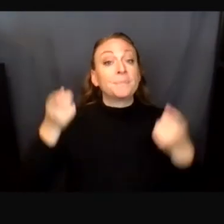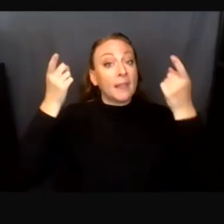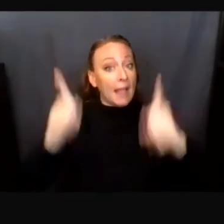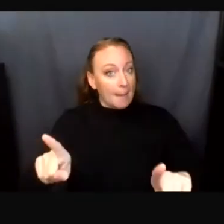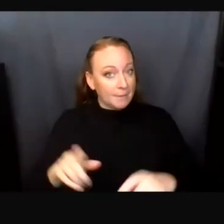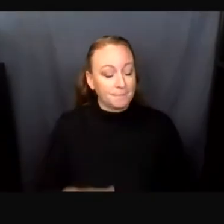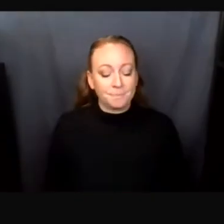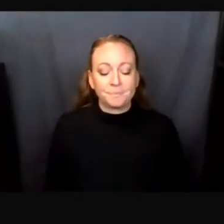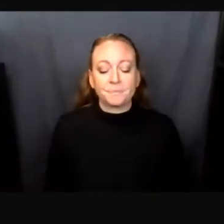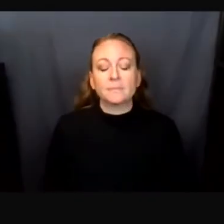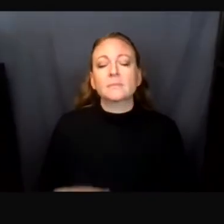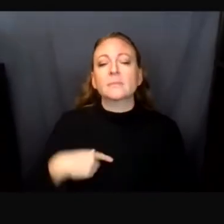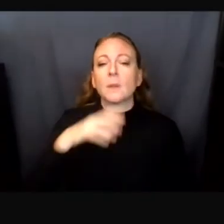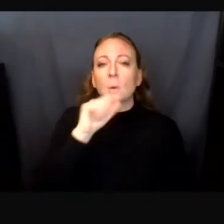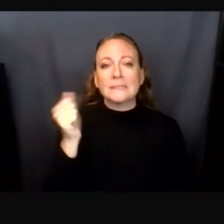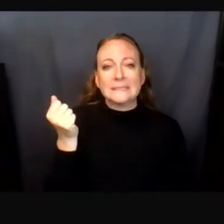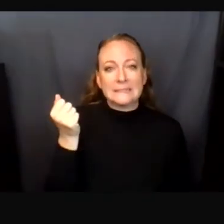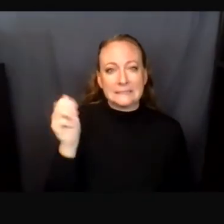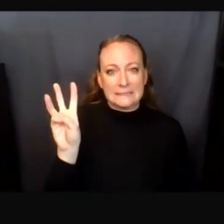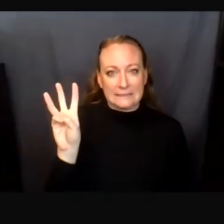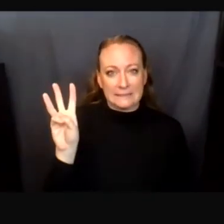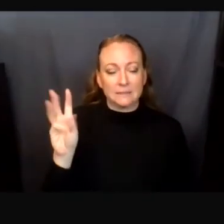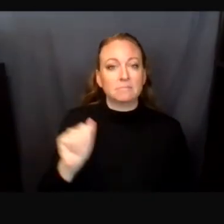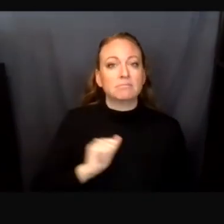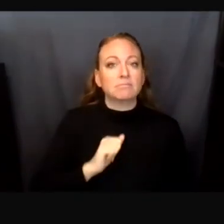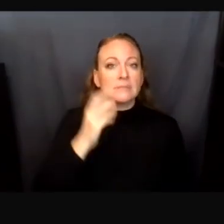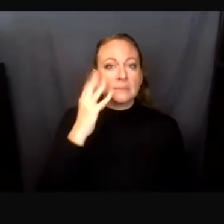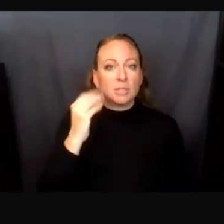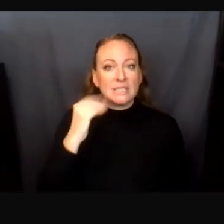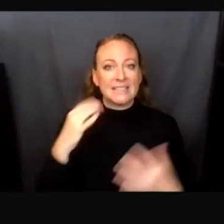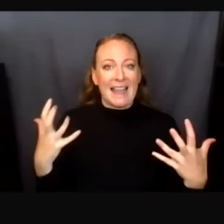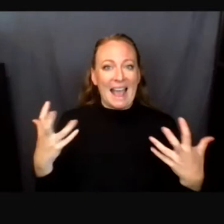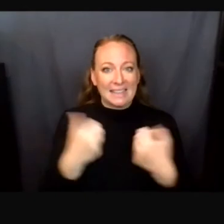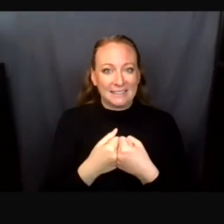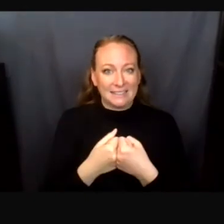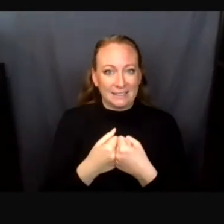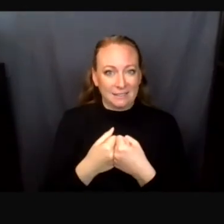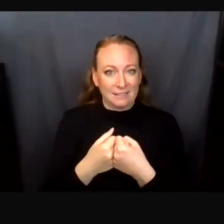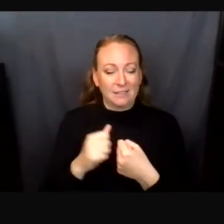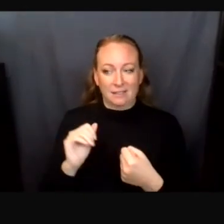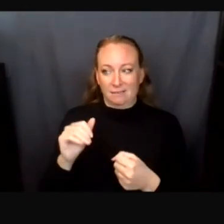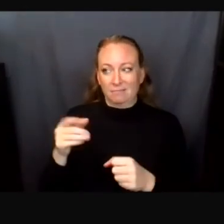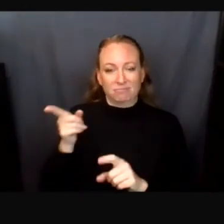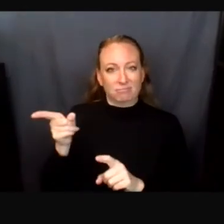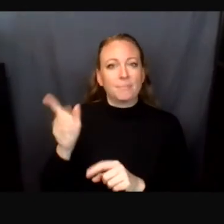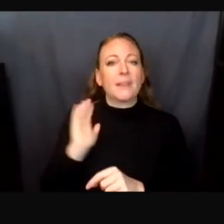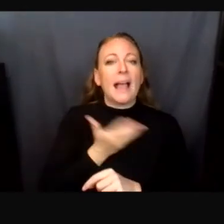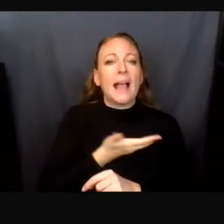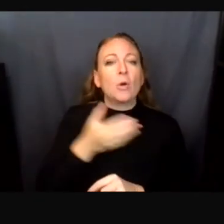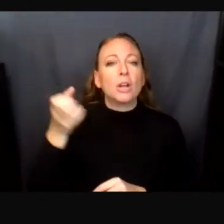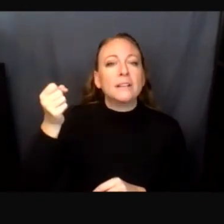I had a accident in the pickup truck on our farm, our dairy farm. And I hit my head.